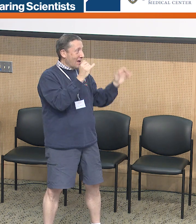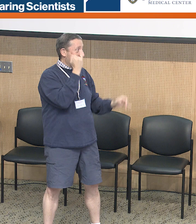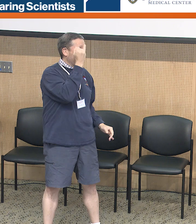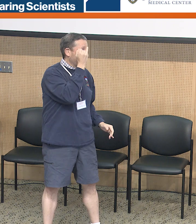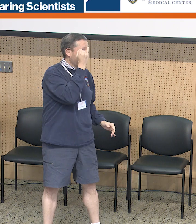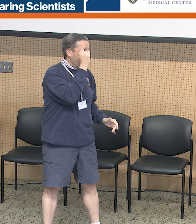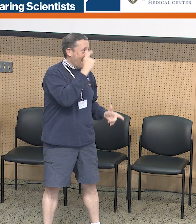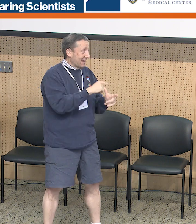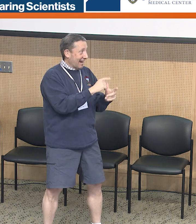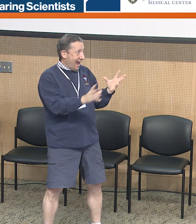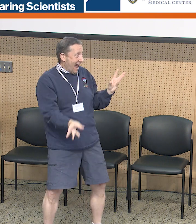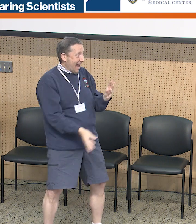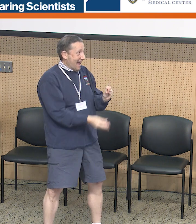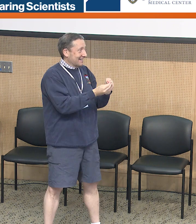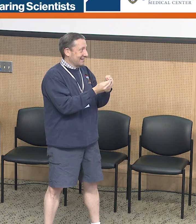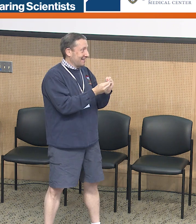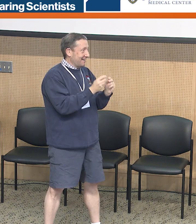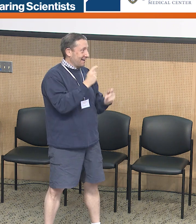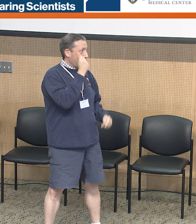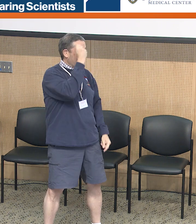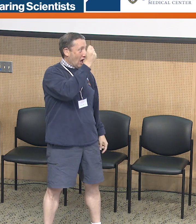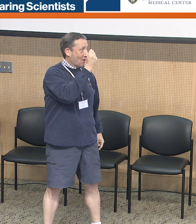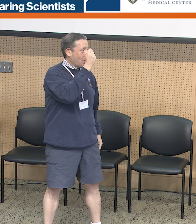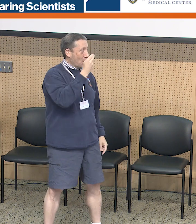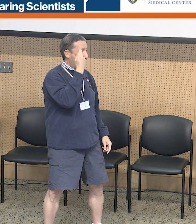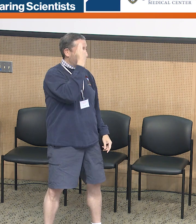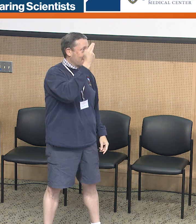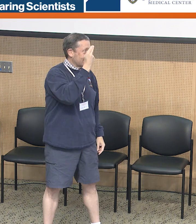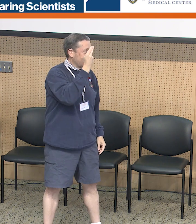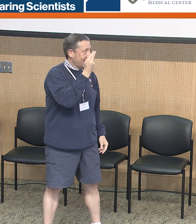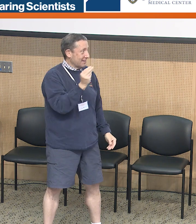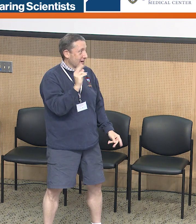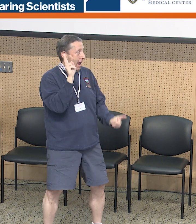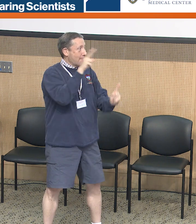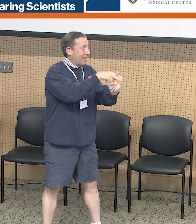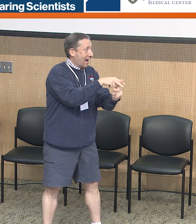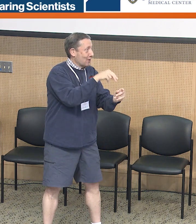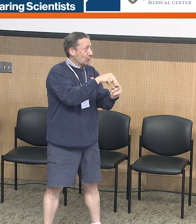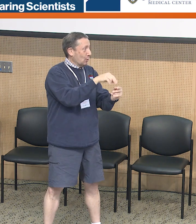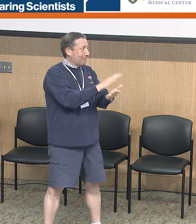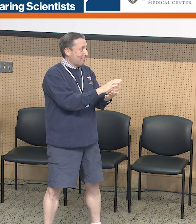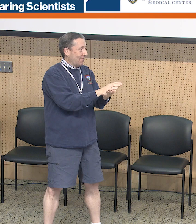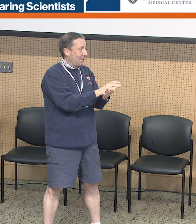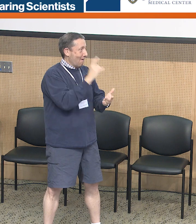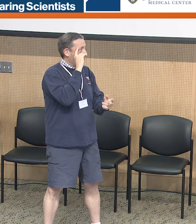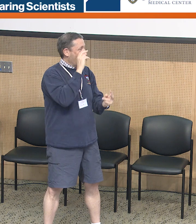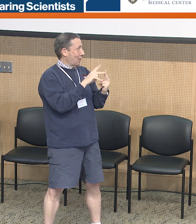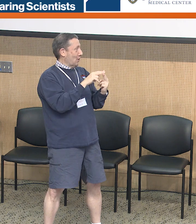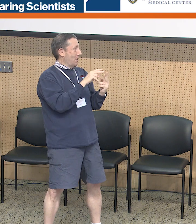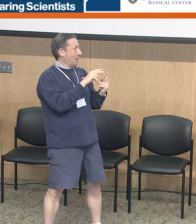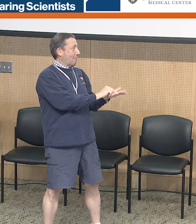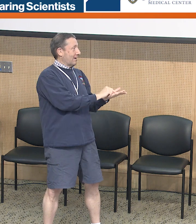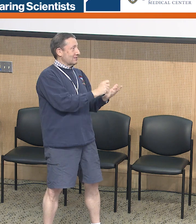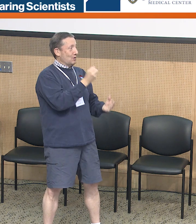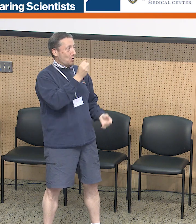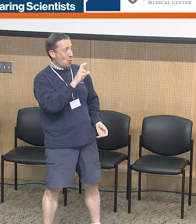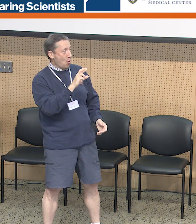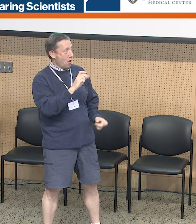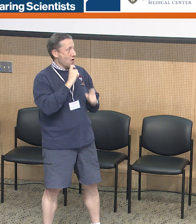So, you can have a visual concept and a theory and a hypothesis, but you need to be able to apply it in English